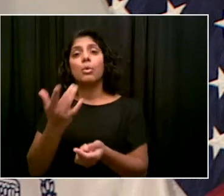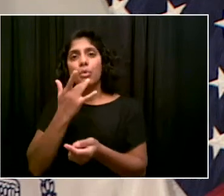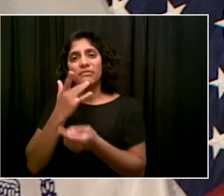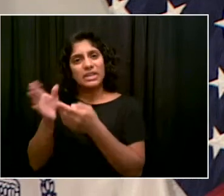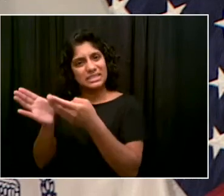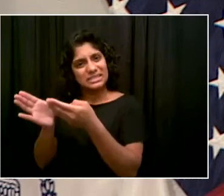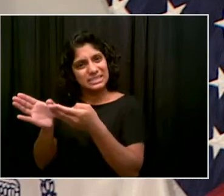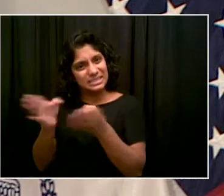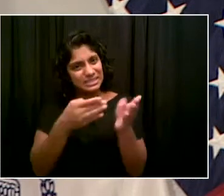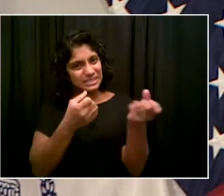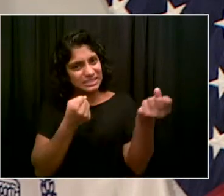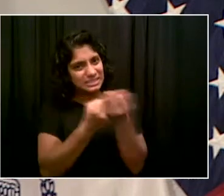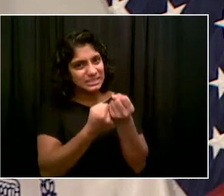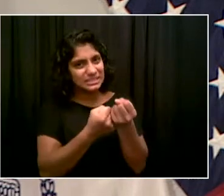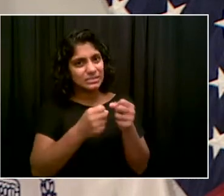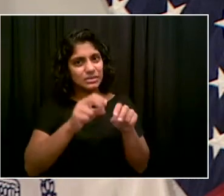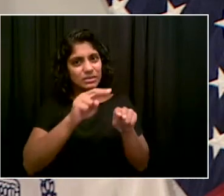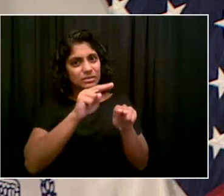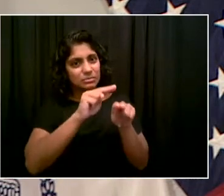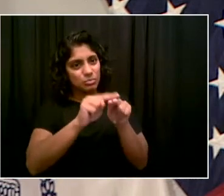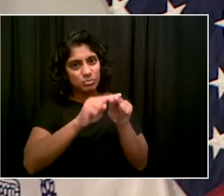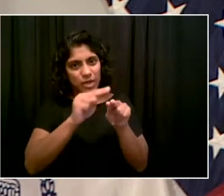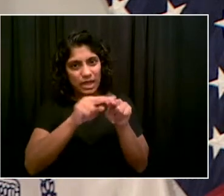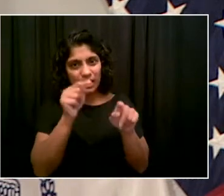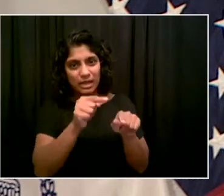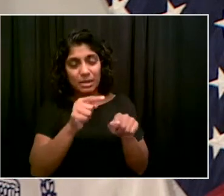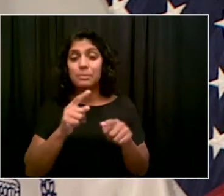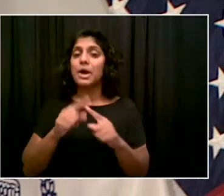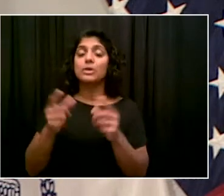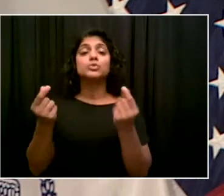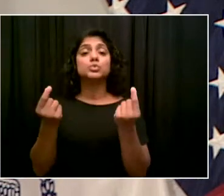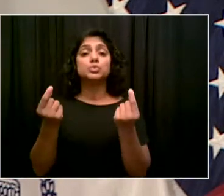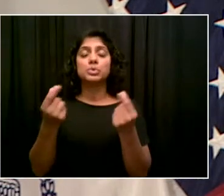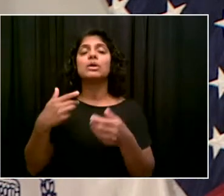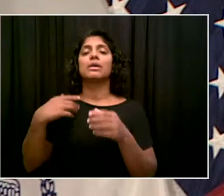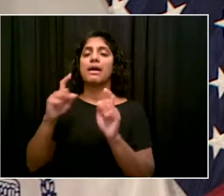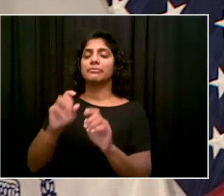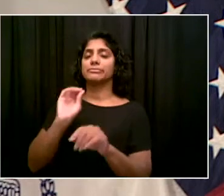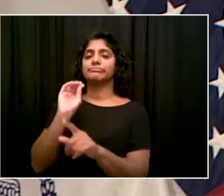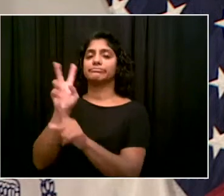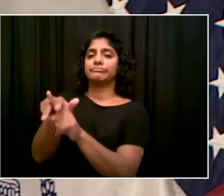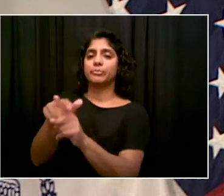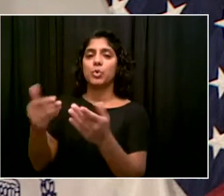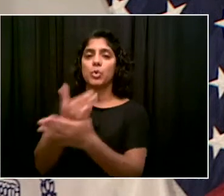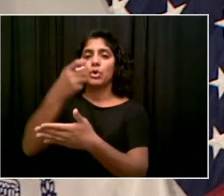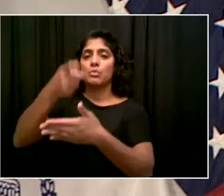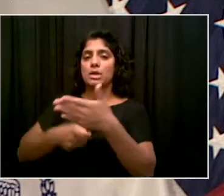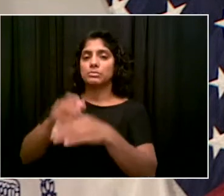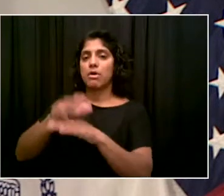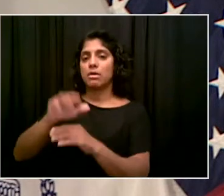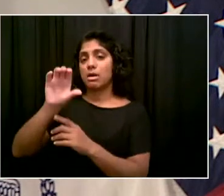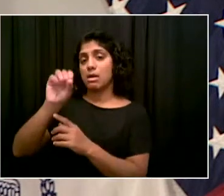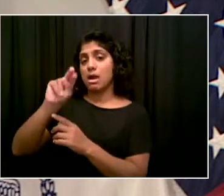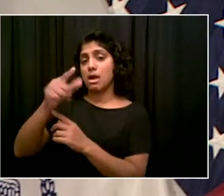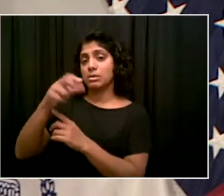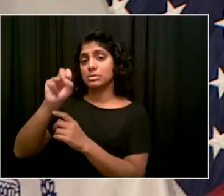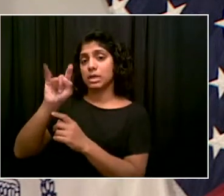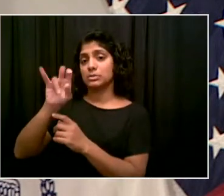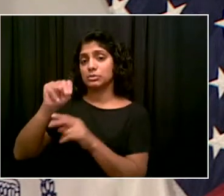BACK TO MASS TRANSIT. WE NEED TO MAKE MASS TRANSIT BETTER, THAT MEANS CONGESTION PRICING.